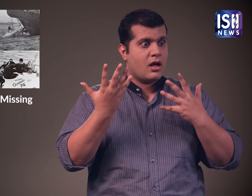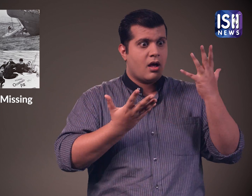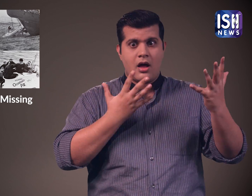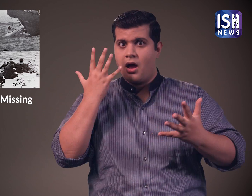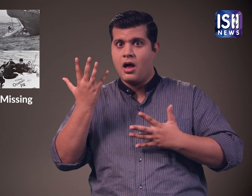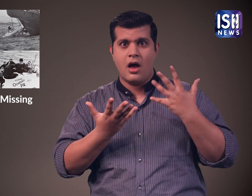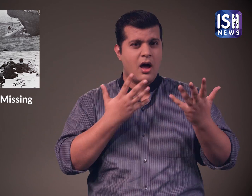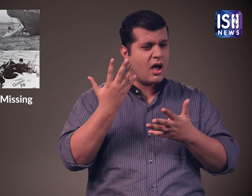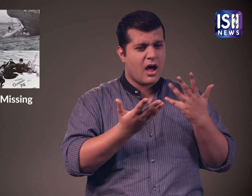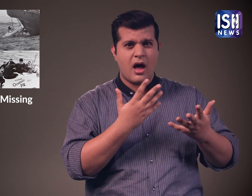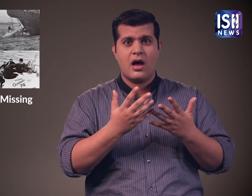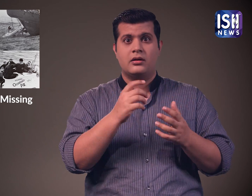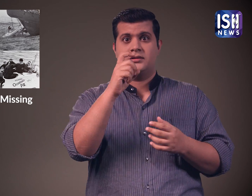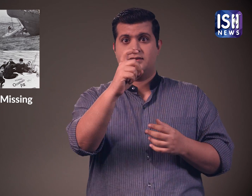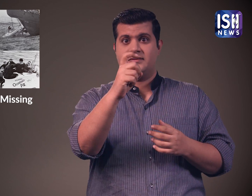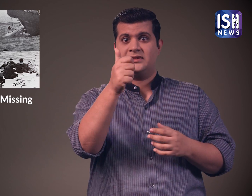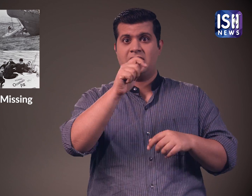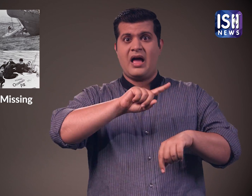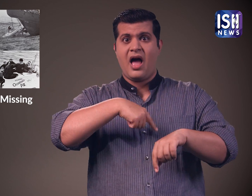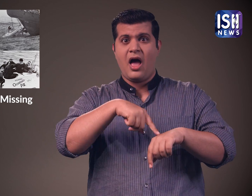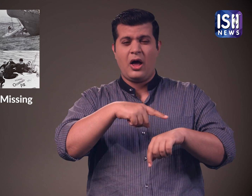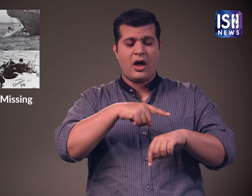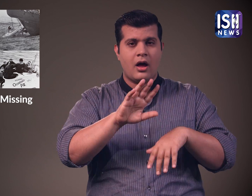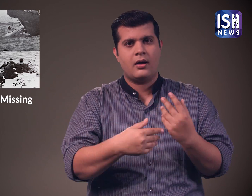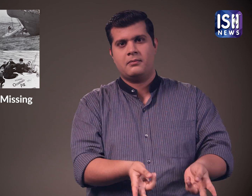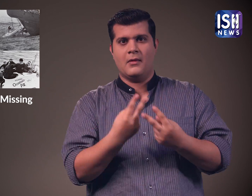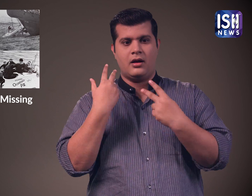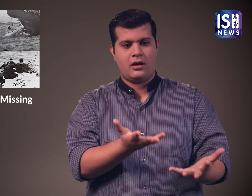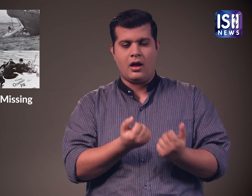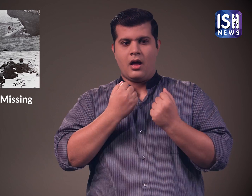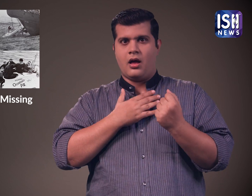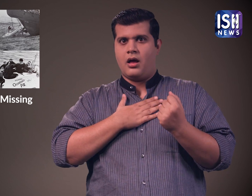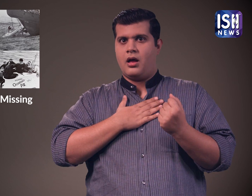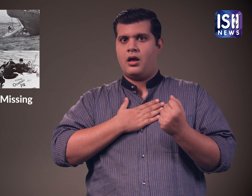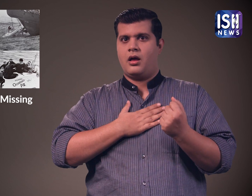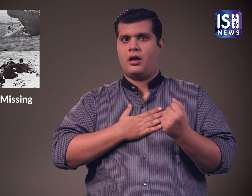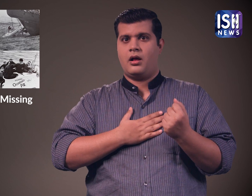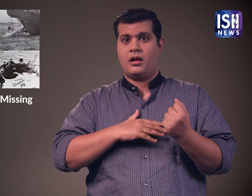They were rescued after 76 hours.